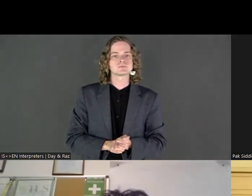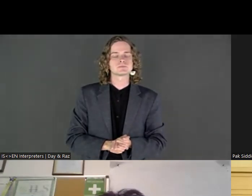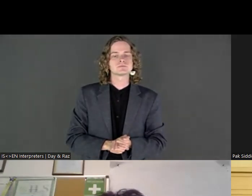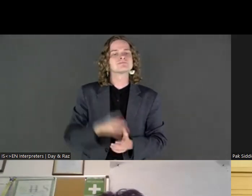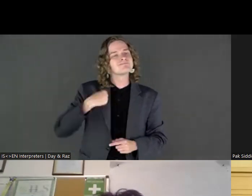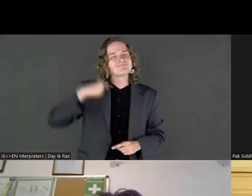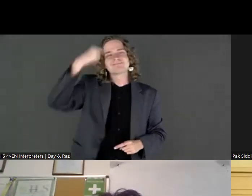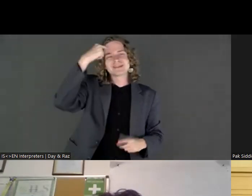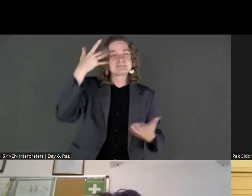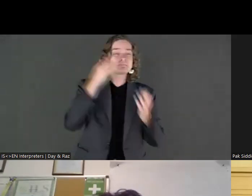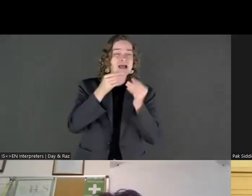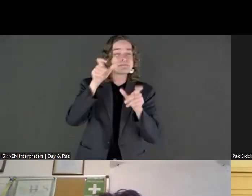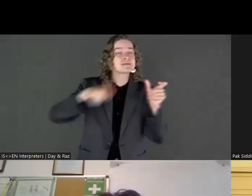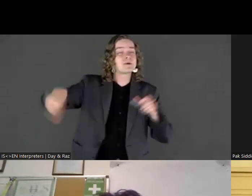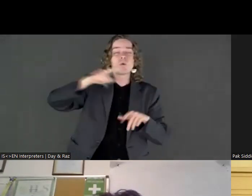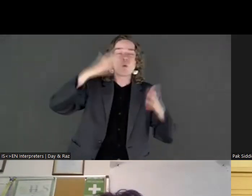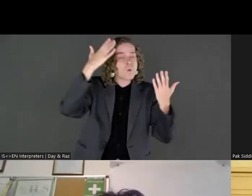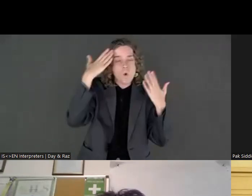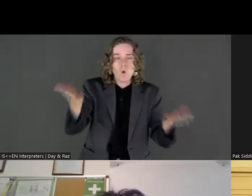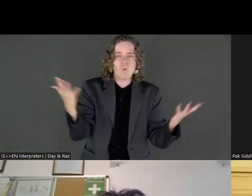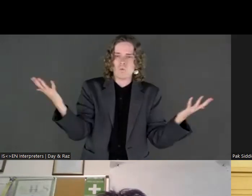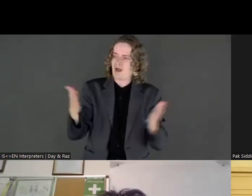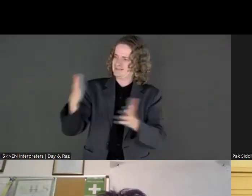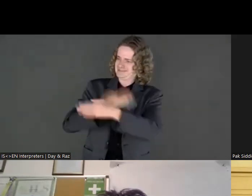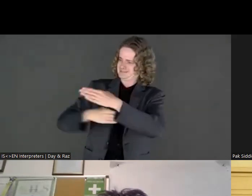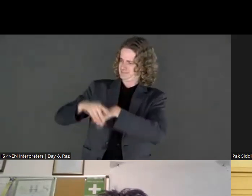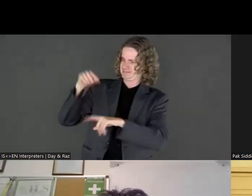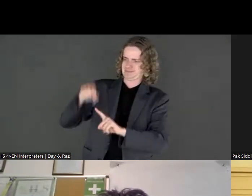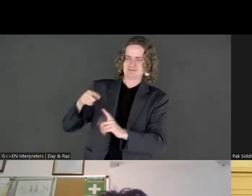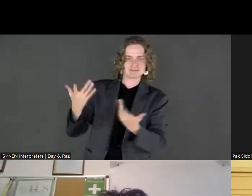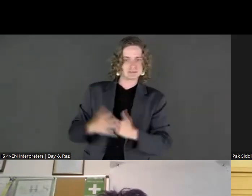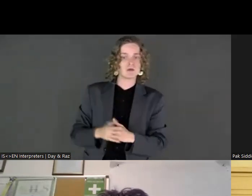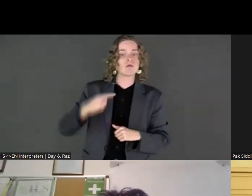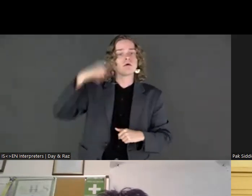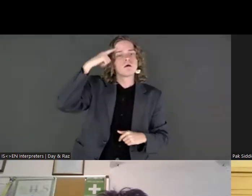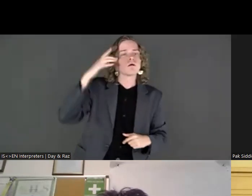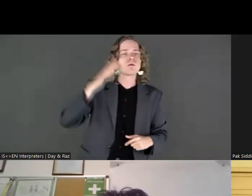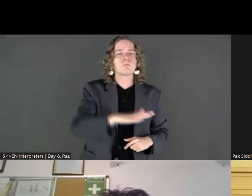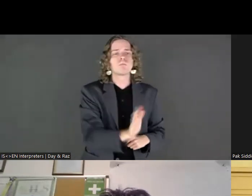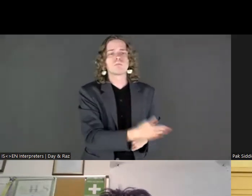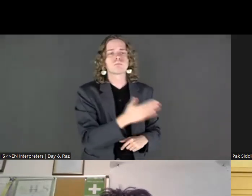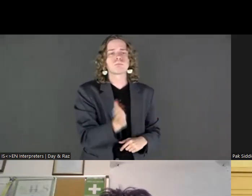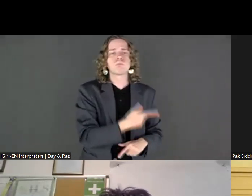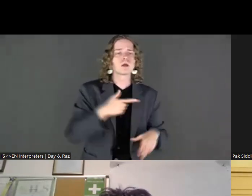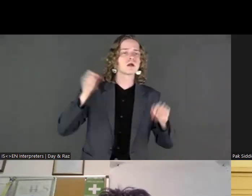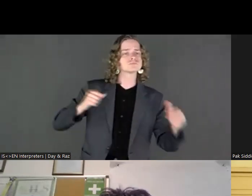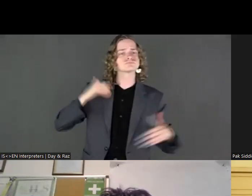they think that they will manage without it. But in Ukraine, we see quite often that issues,